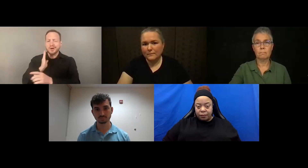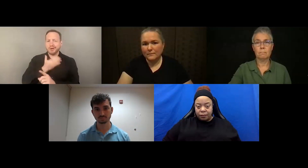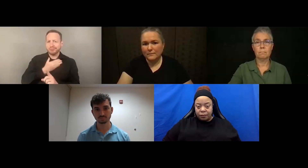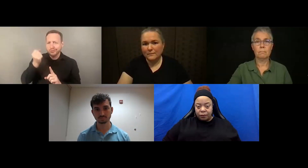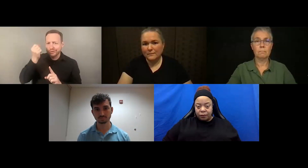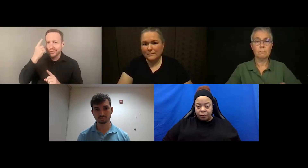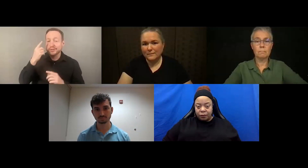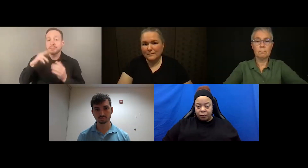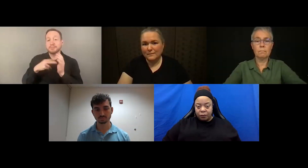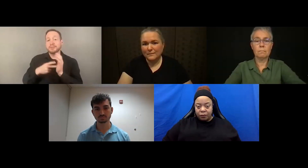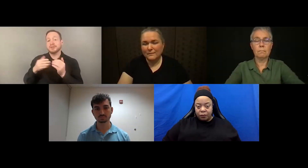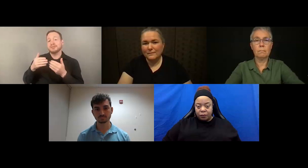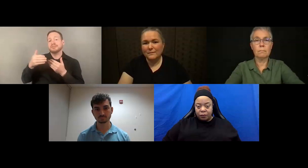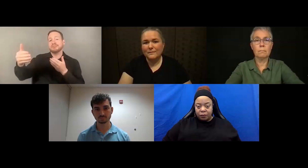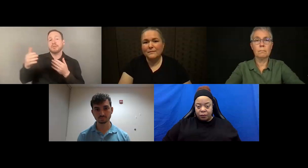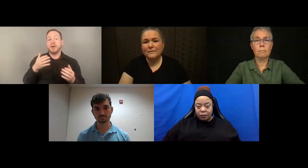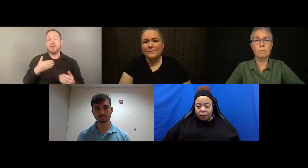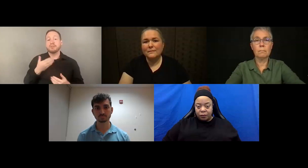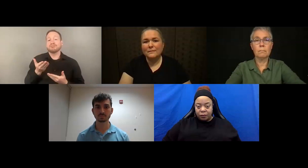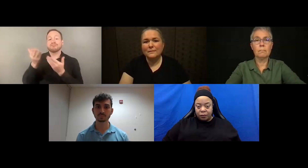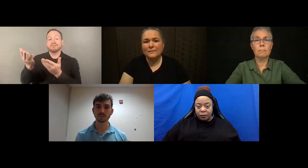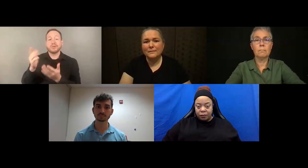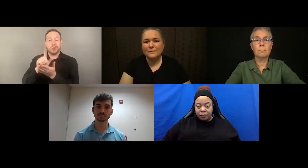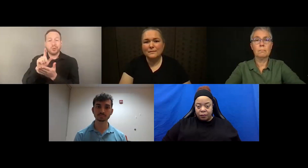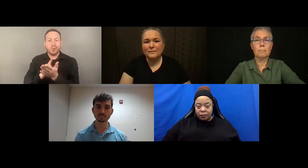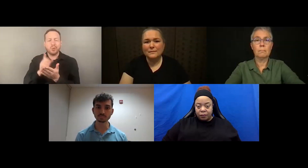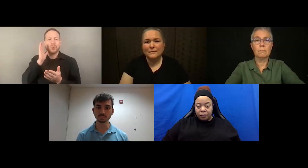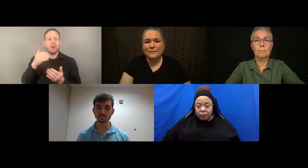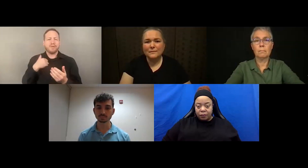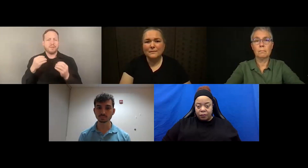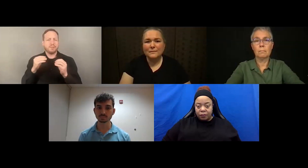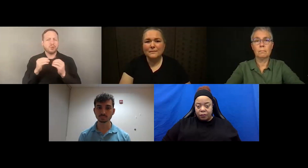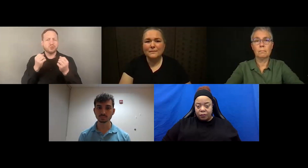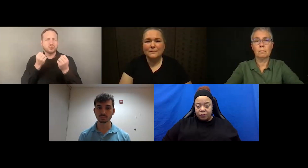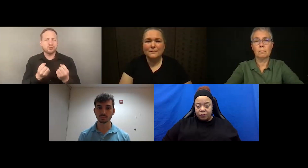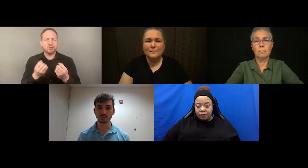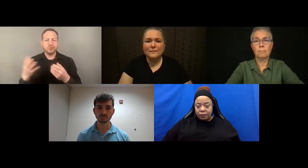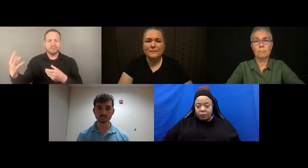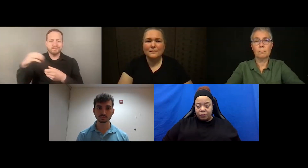in order to help improve our understanding so in the future, when we do recommend this law or